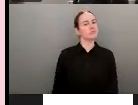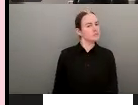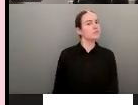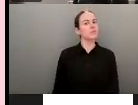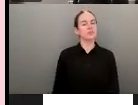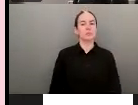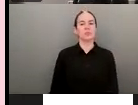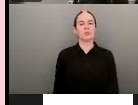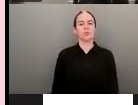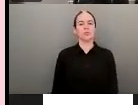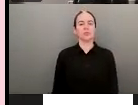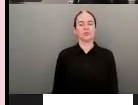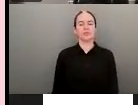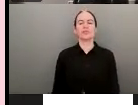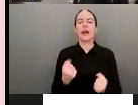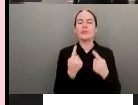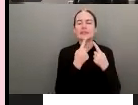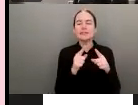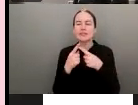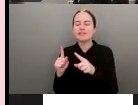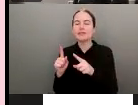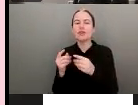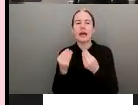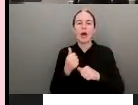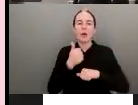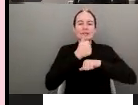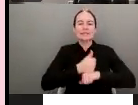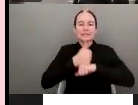accessibility settings, I am gonna talk about them in a bit.